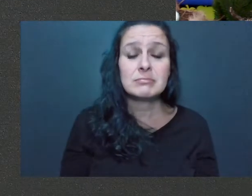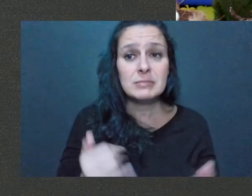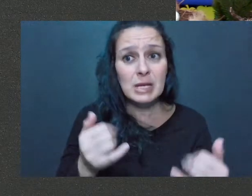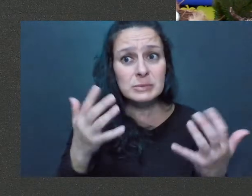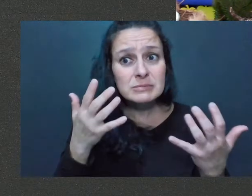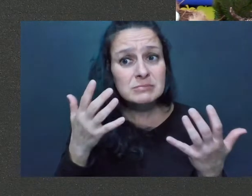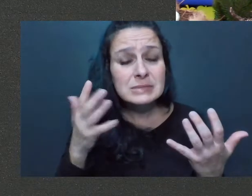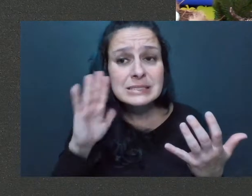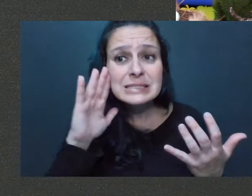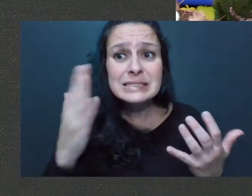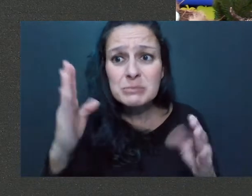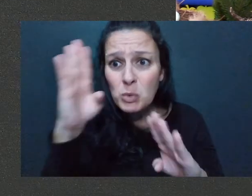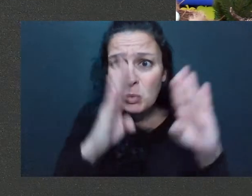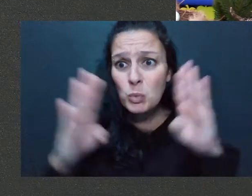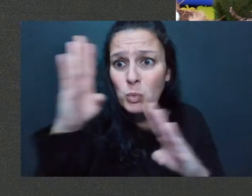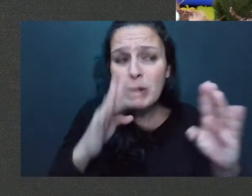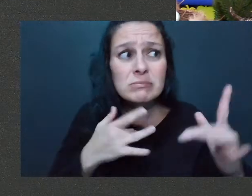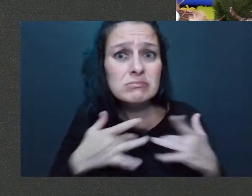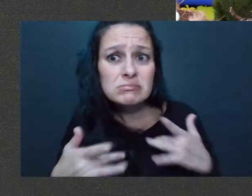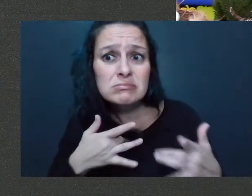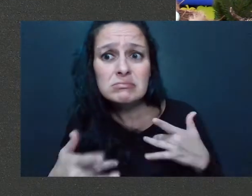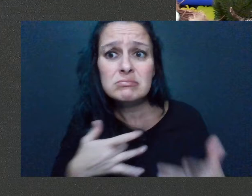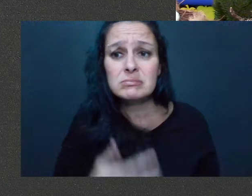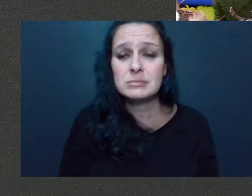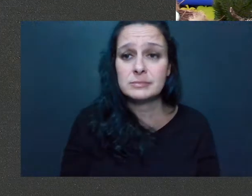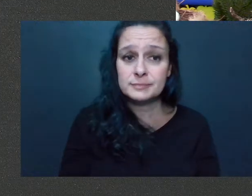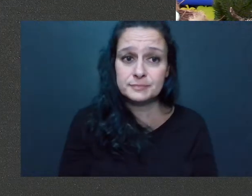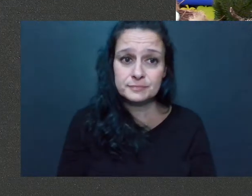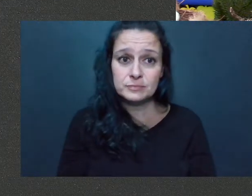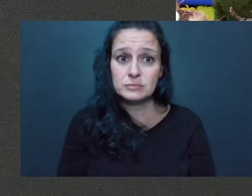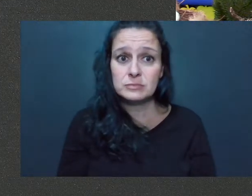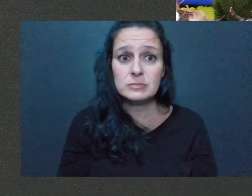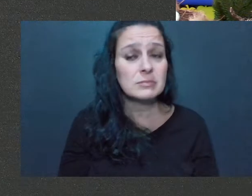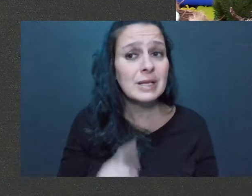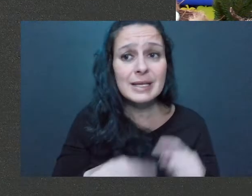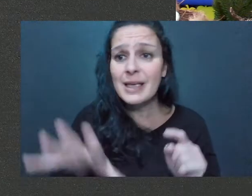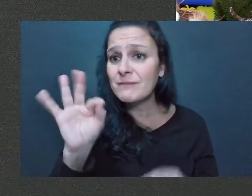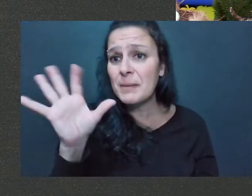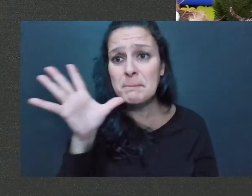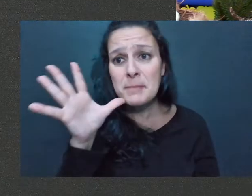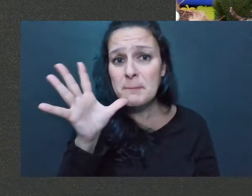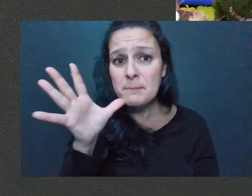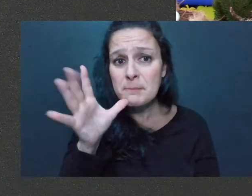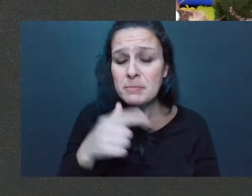Now he sounds worried. Are you worried? He can't find his mom.